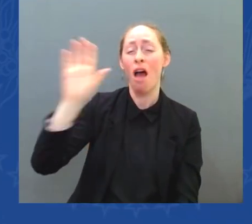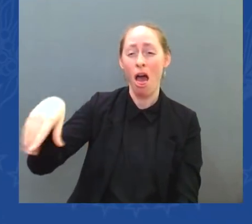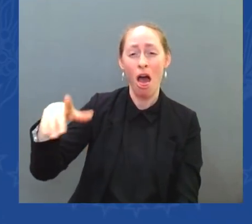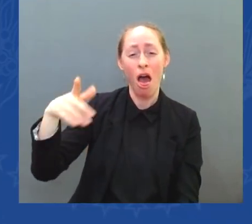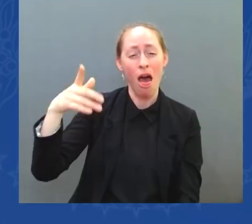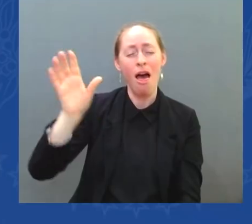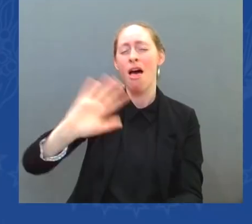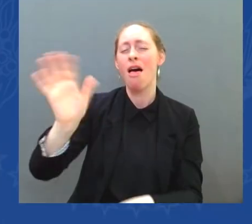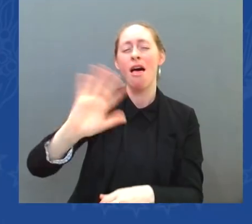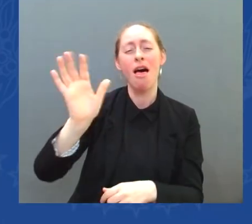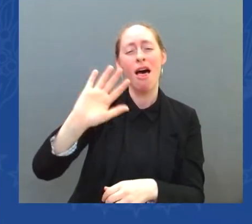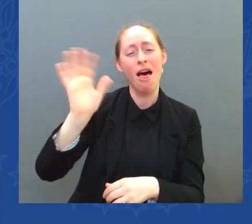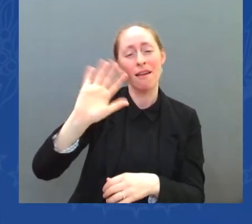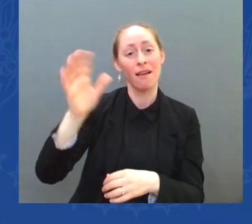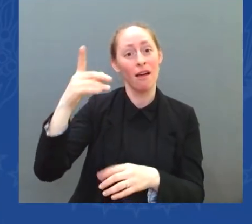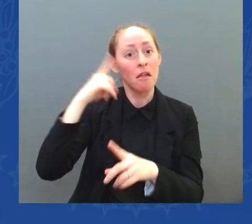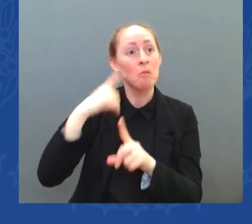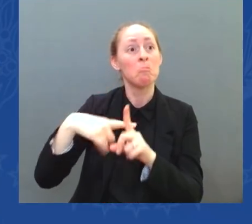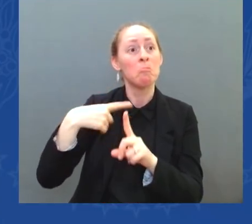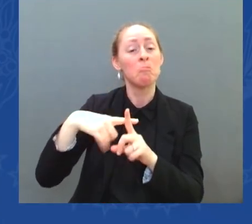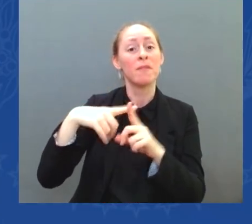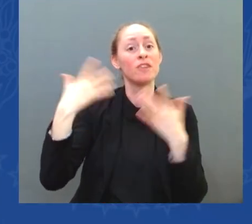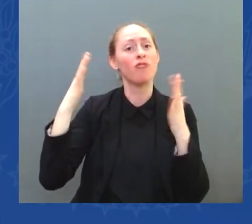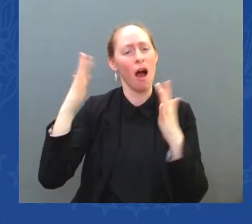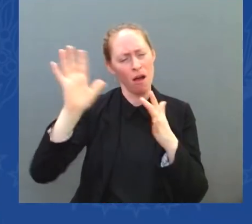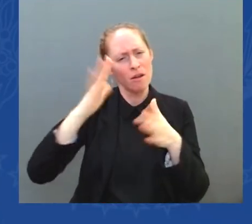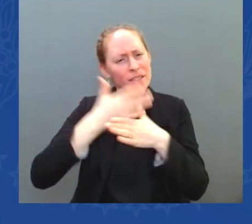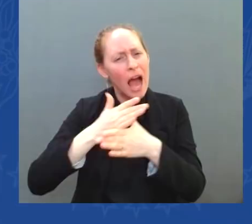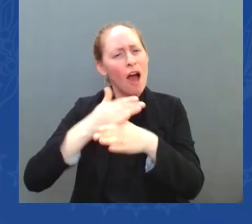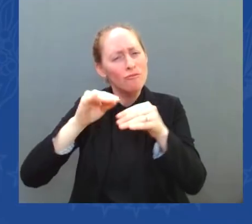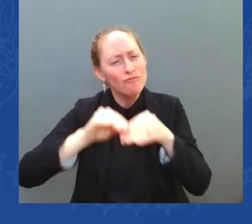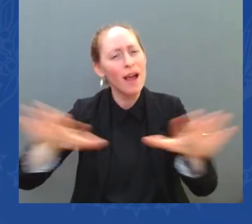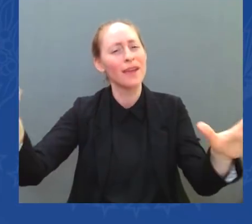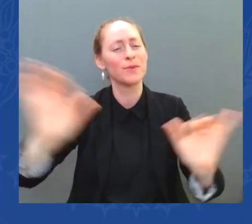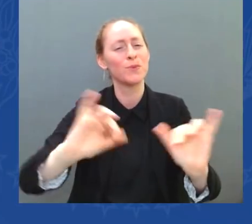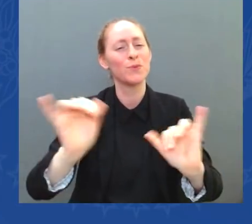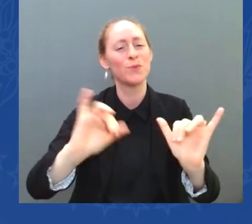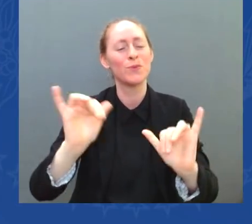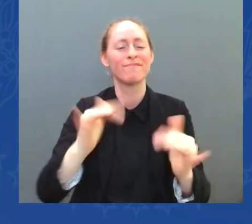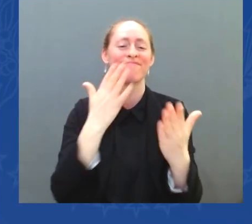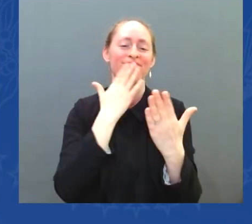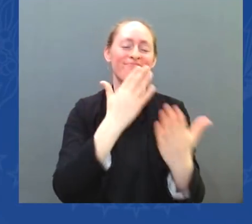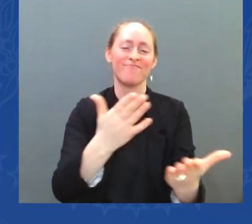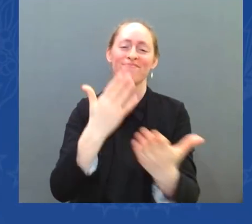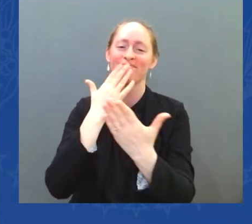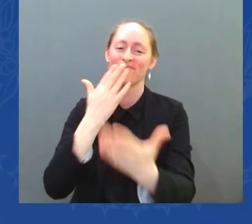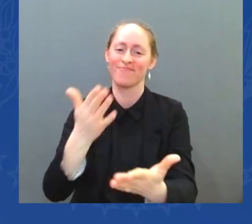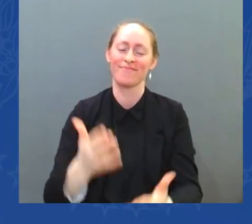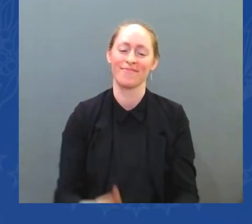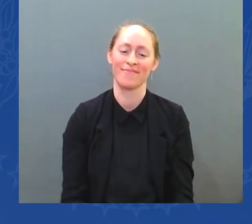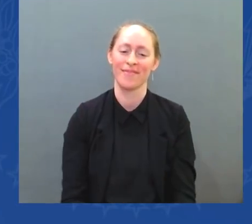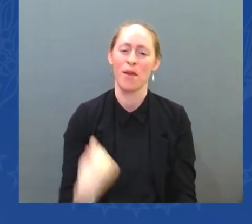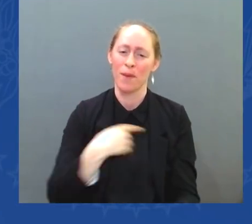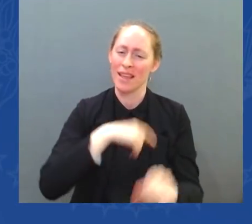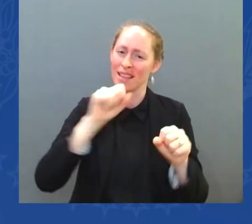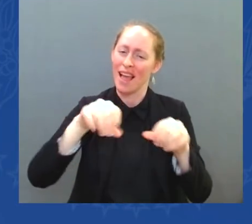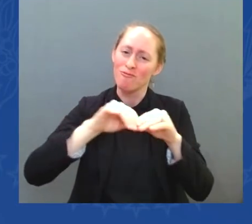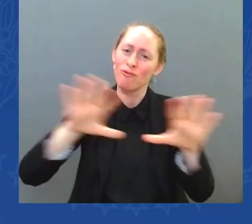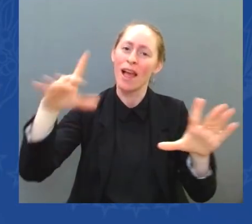Thank you very much. Thank you, thank you, thank you.